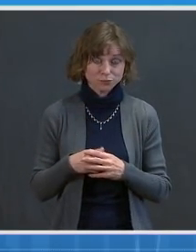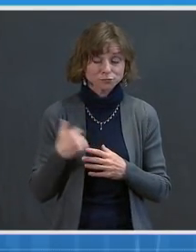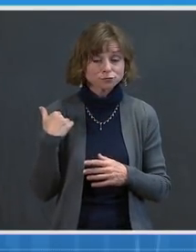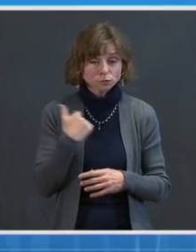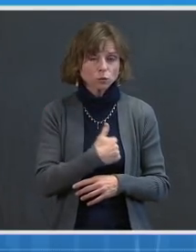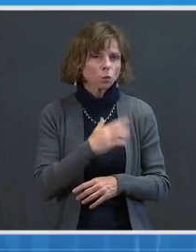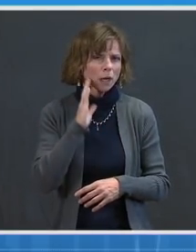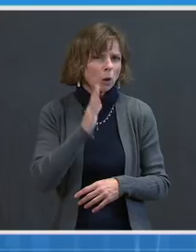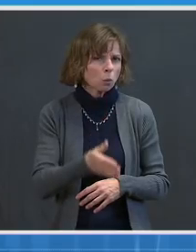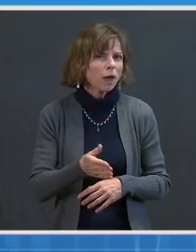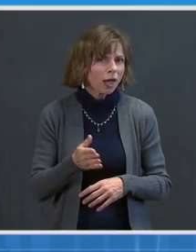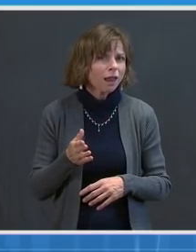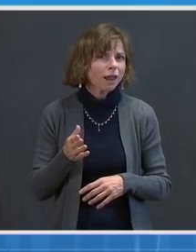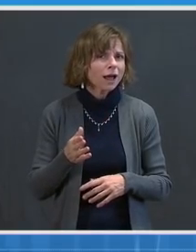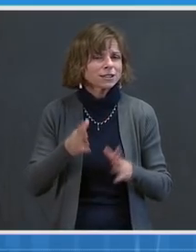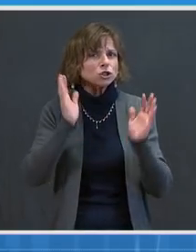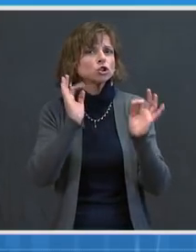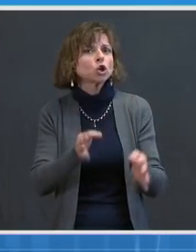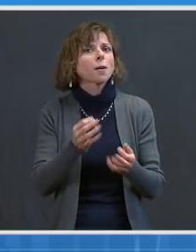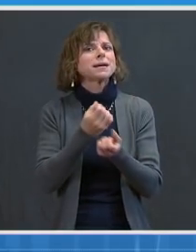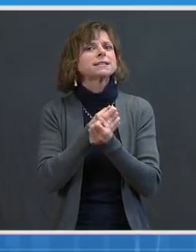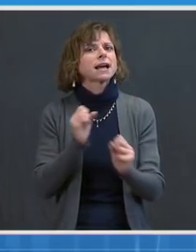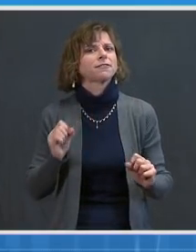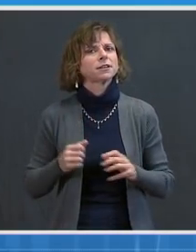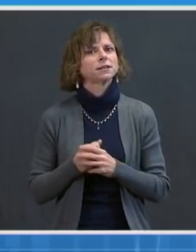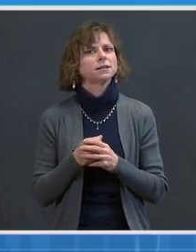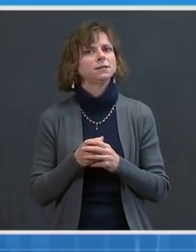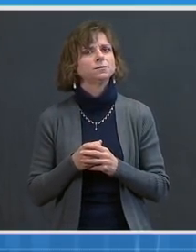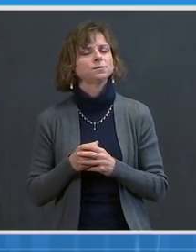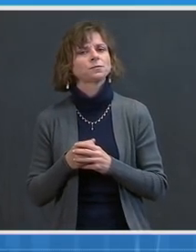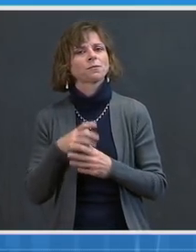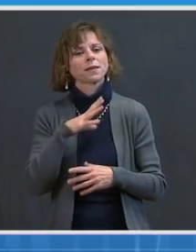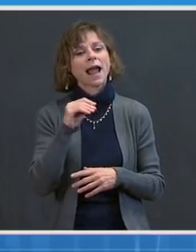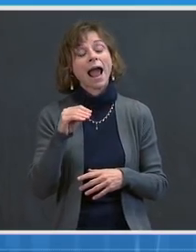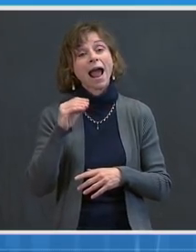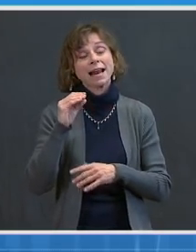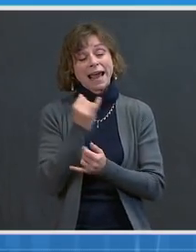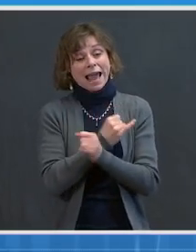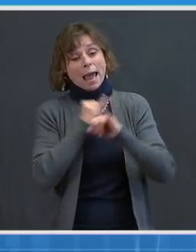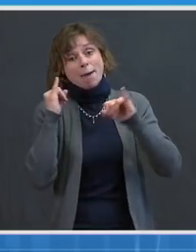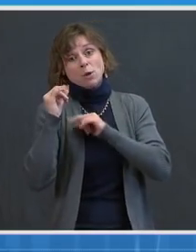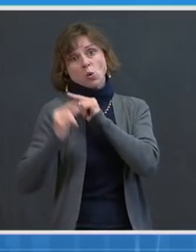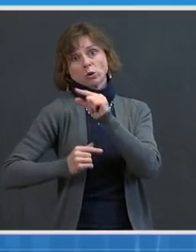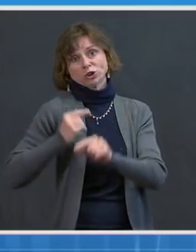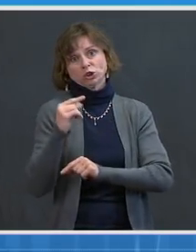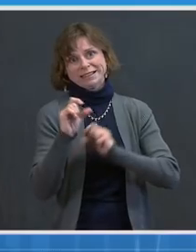is determine safety and do immunogenicity to determine if special populations --